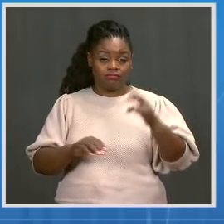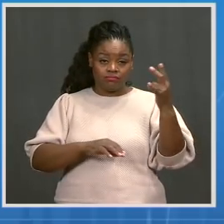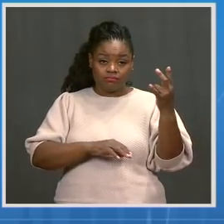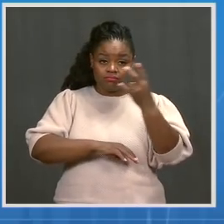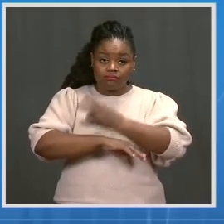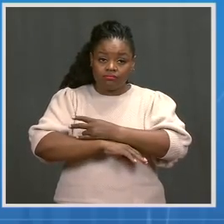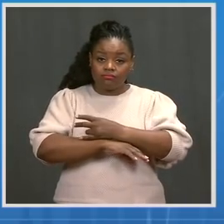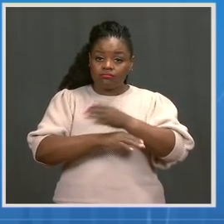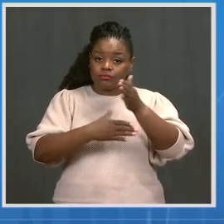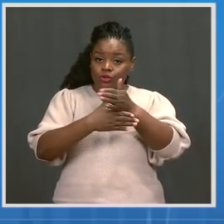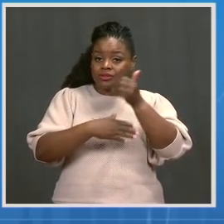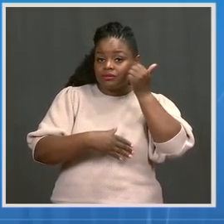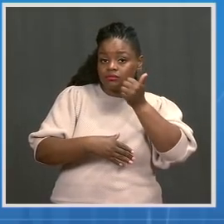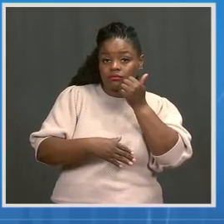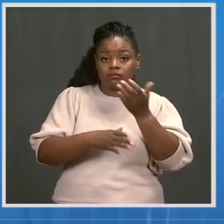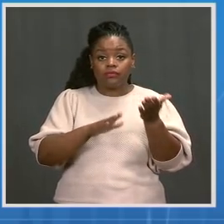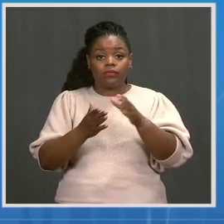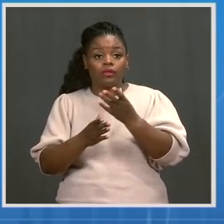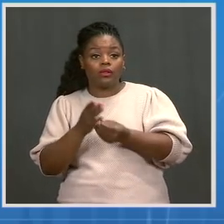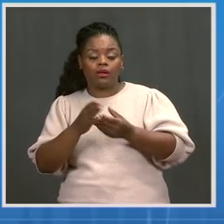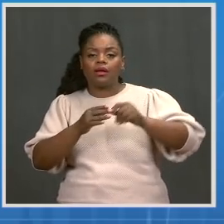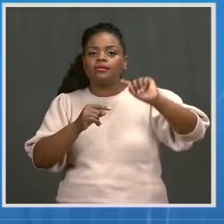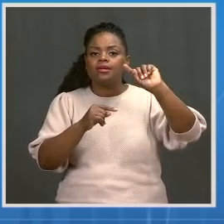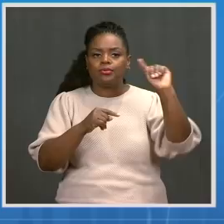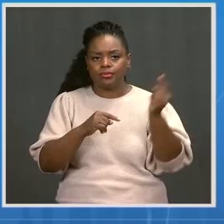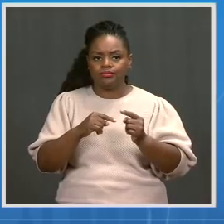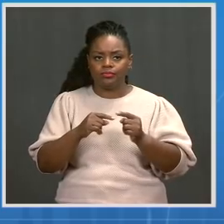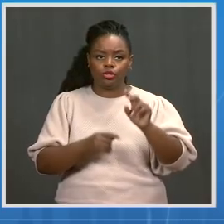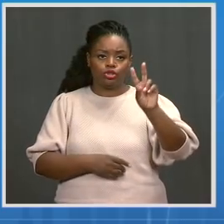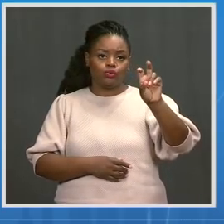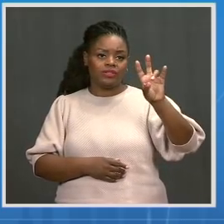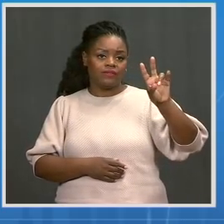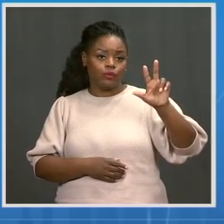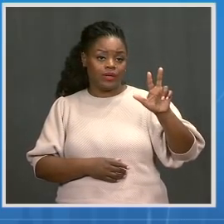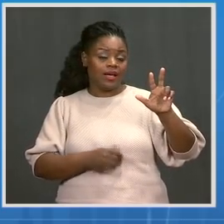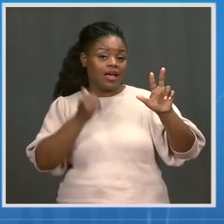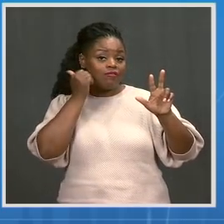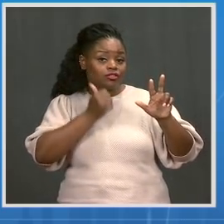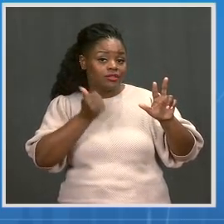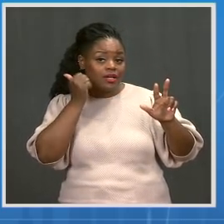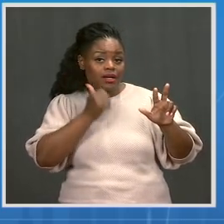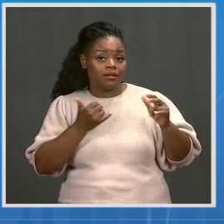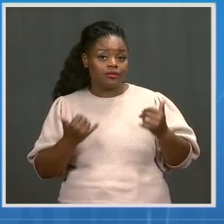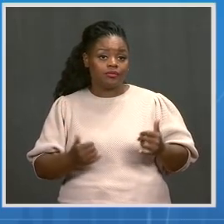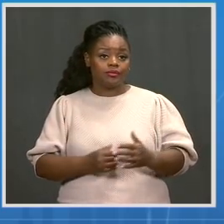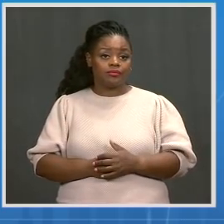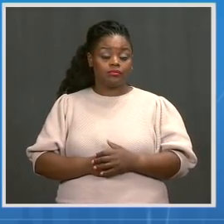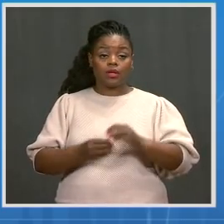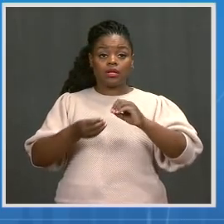have also declined to 273 per day. These numbers demonstrate the extraordinary progress